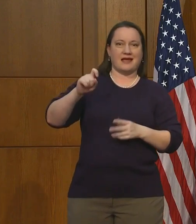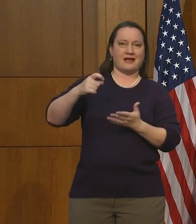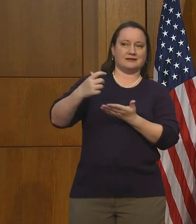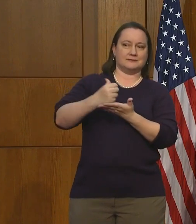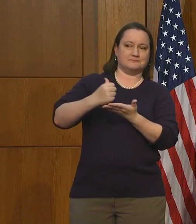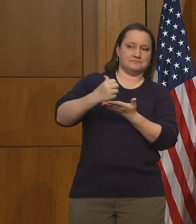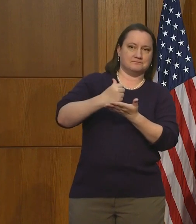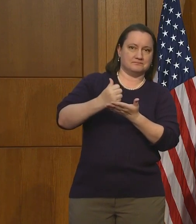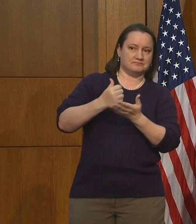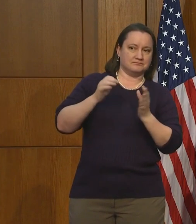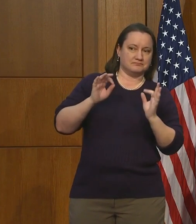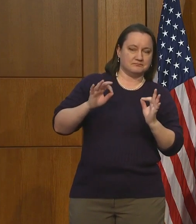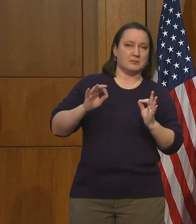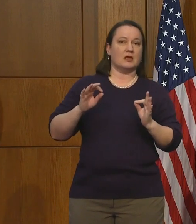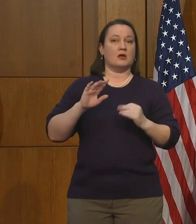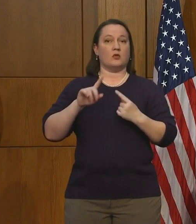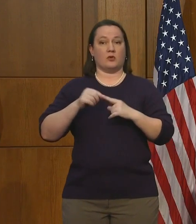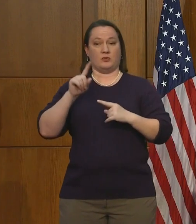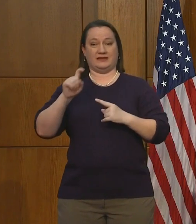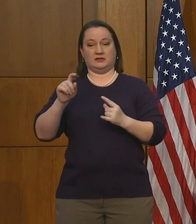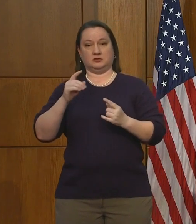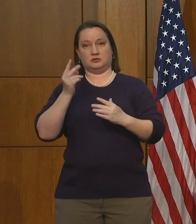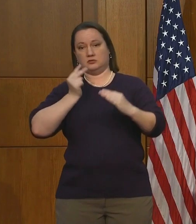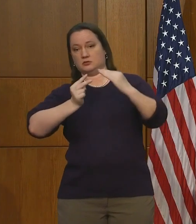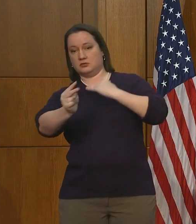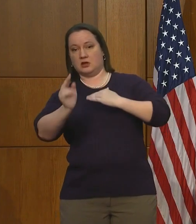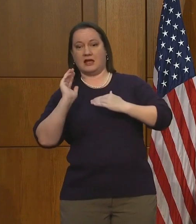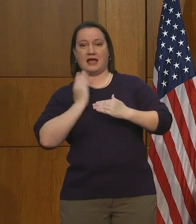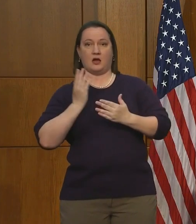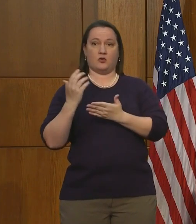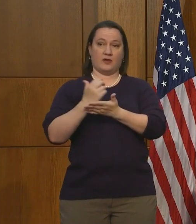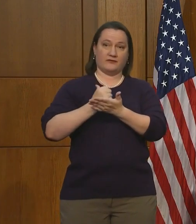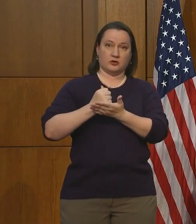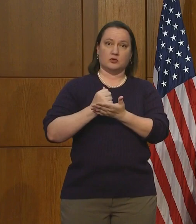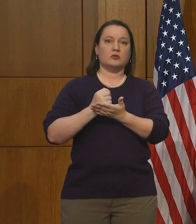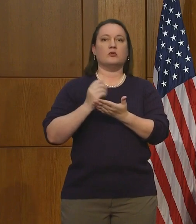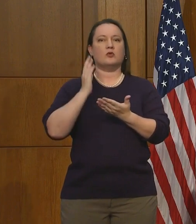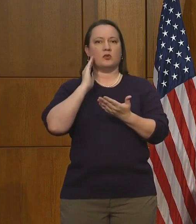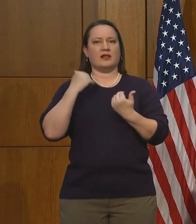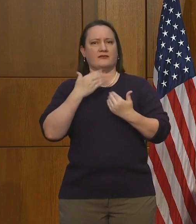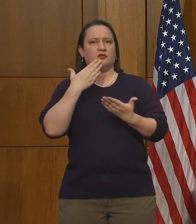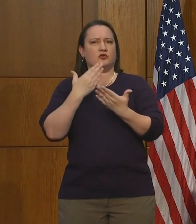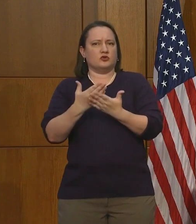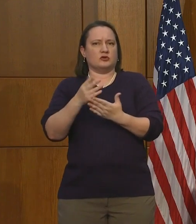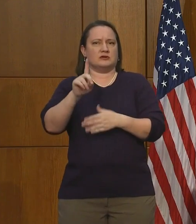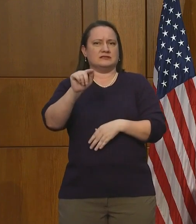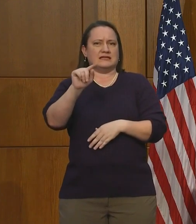SEE HOW THE TAX PAYMENTS COME IN- AND THEN BY THE TIME WE NEED TO RE FORECAST OUR